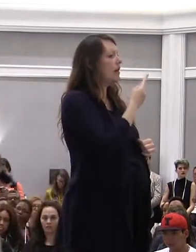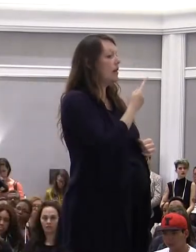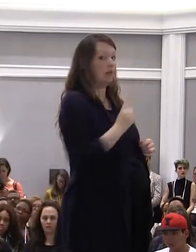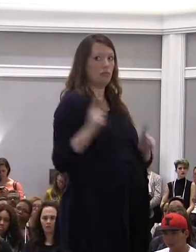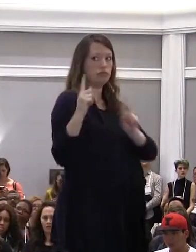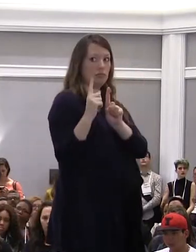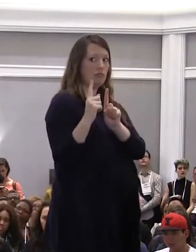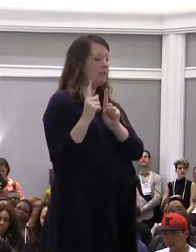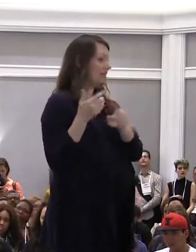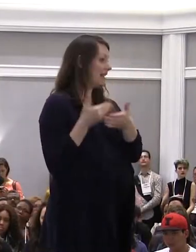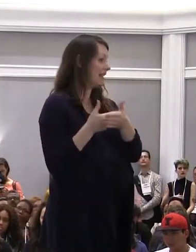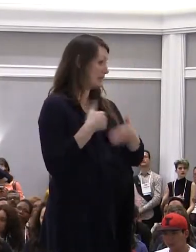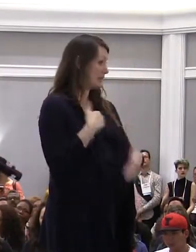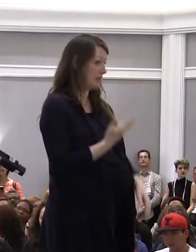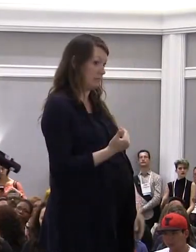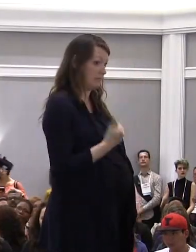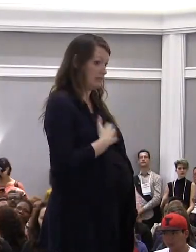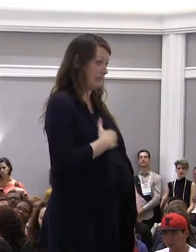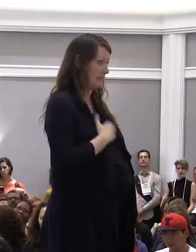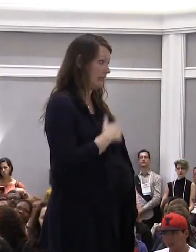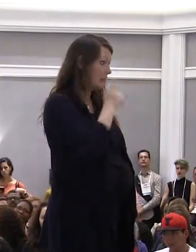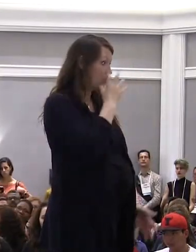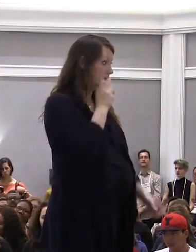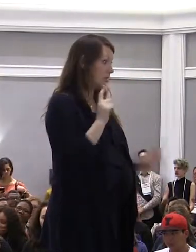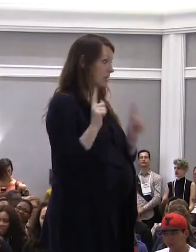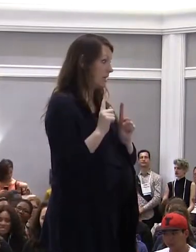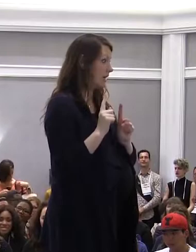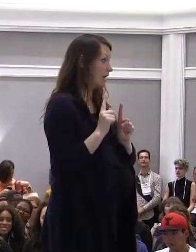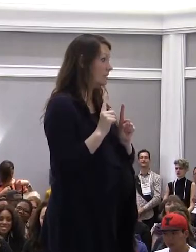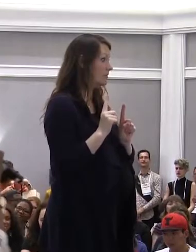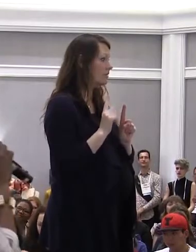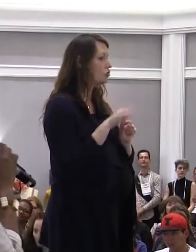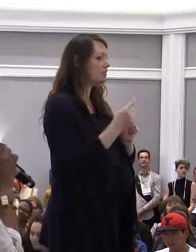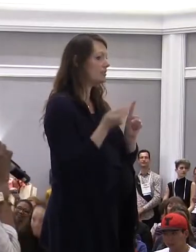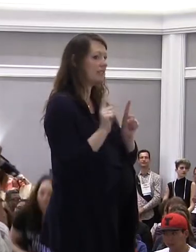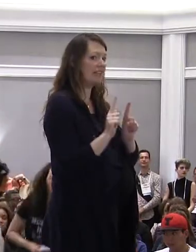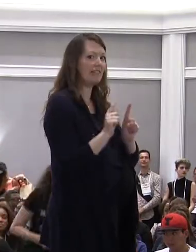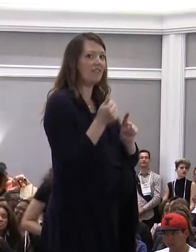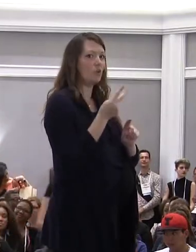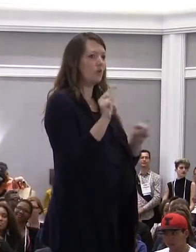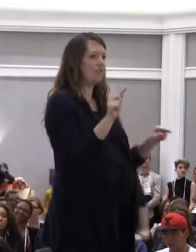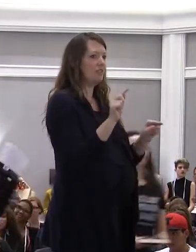because...come up here, stand next to me. Just a couple of you. Yes, thank you, thank you.